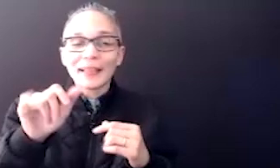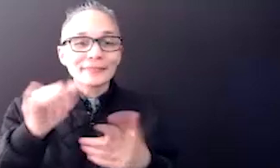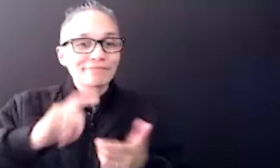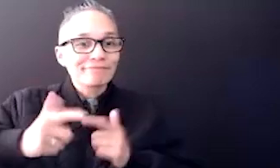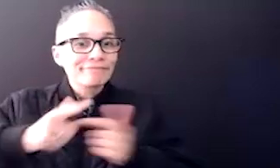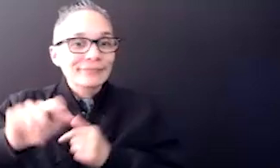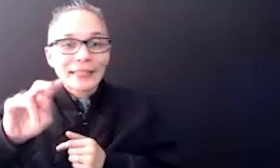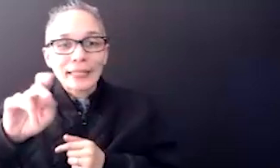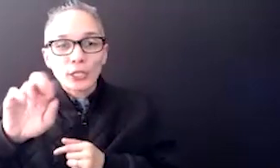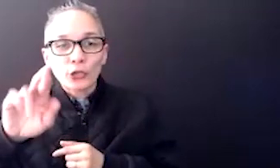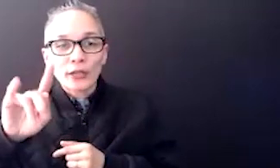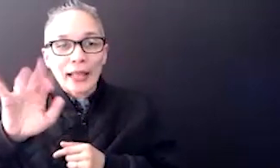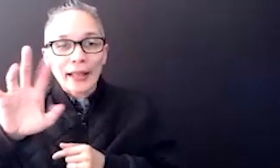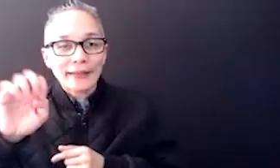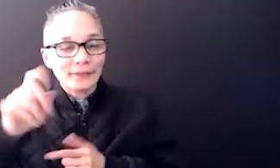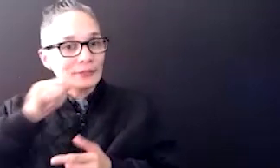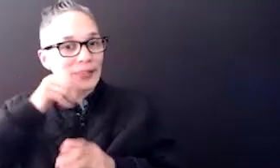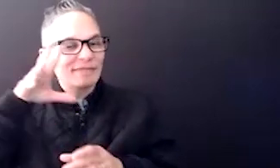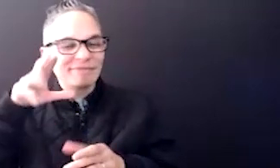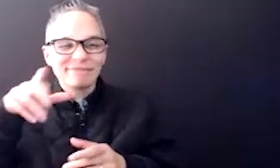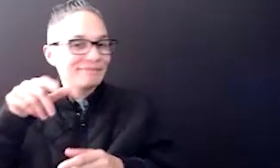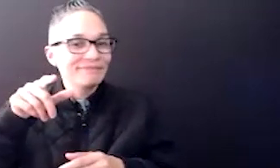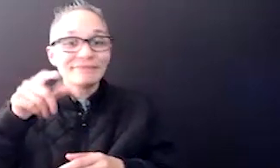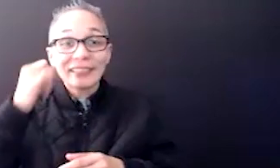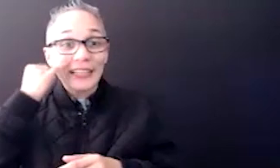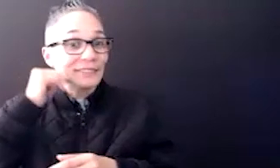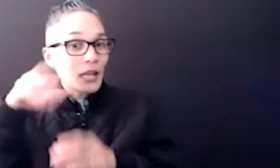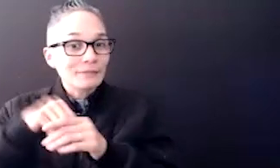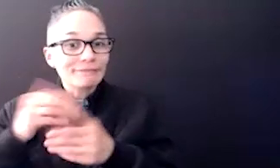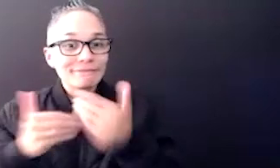with the students, engaging with the students, that is not RSI. But if it's something that is